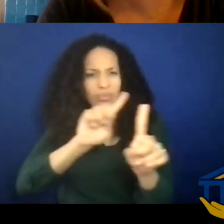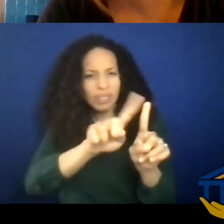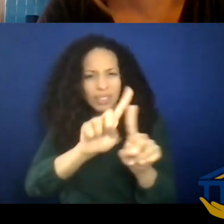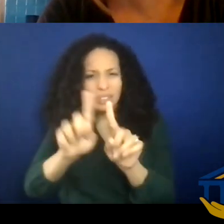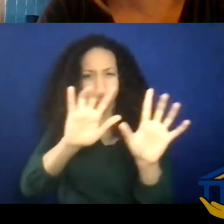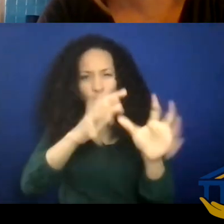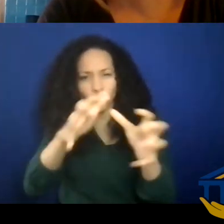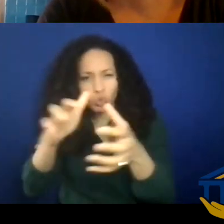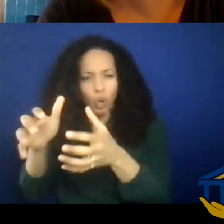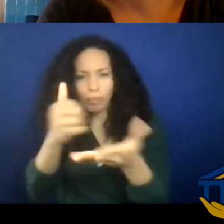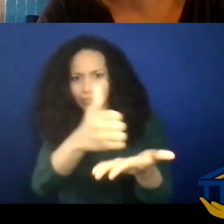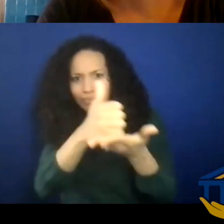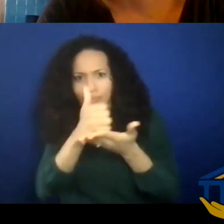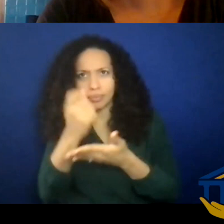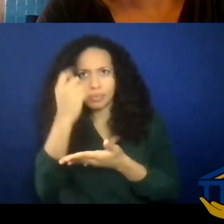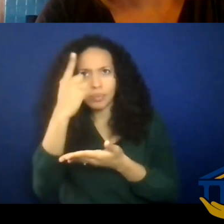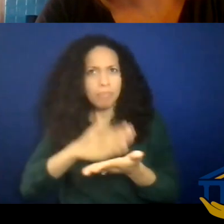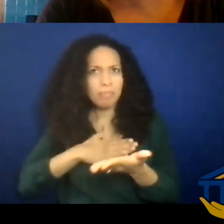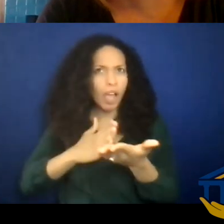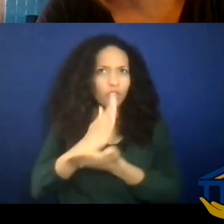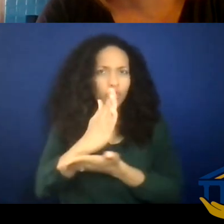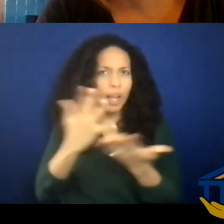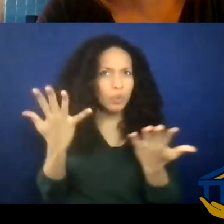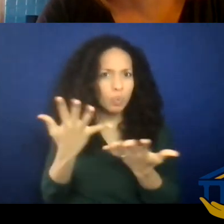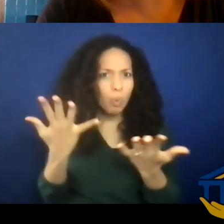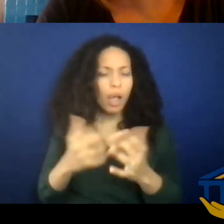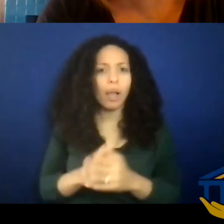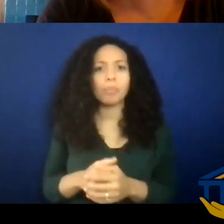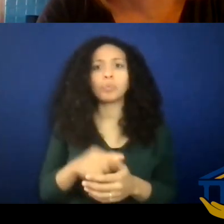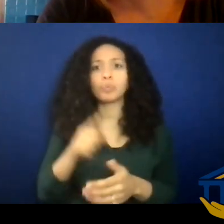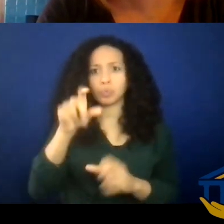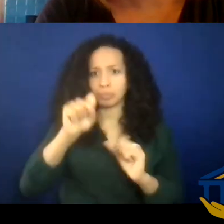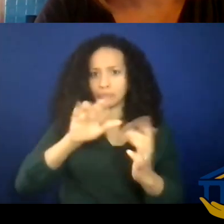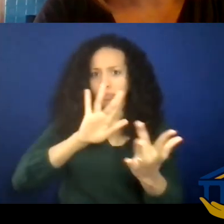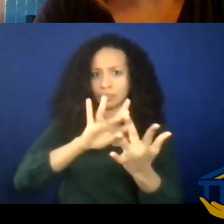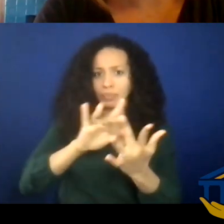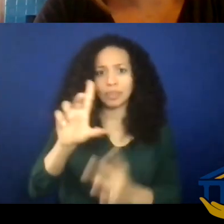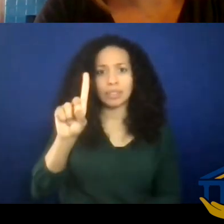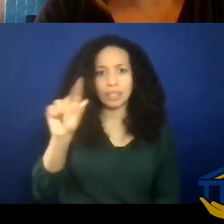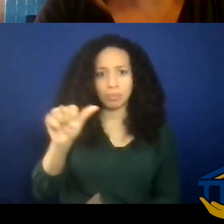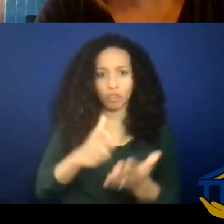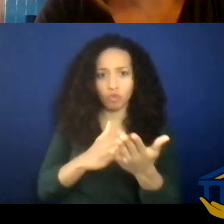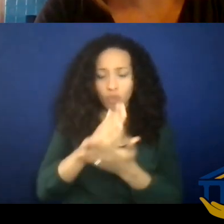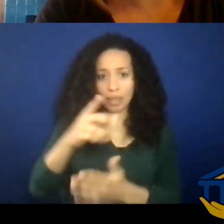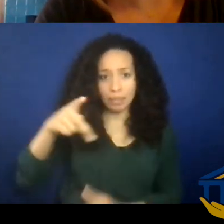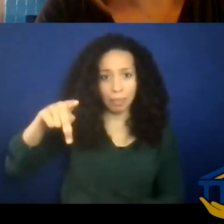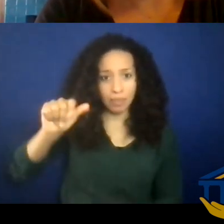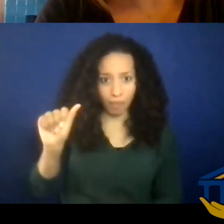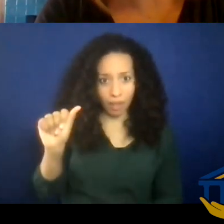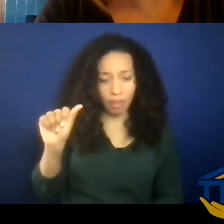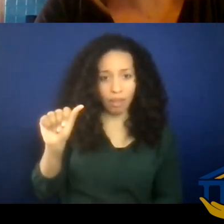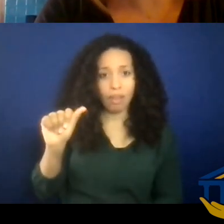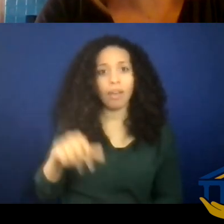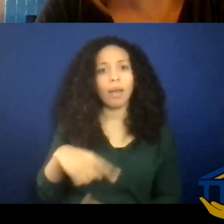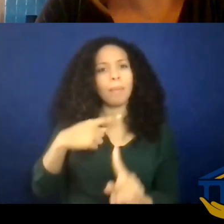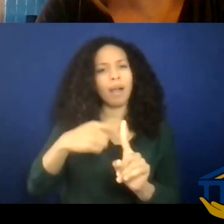your rights are. You can call Disability Rights Pennsylvania. There are other advocacy centers.